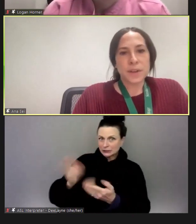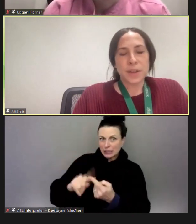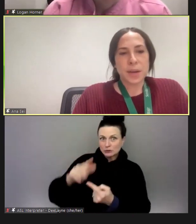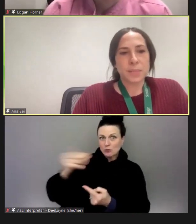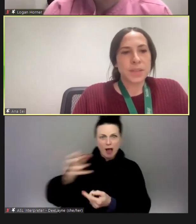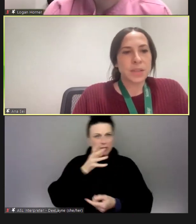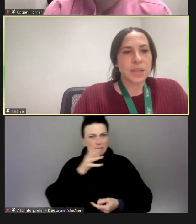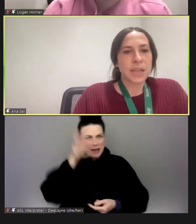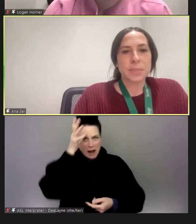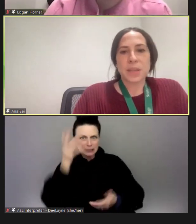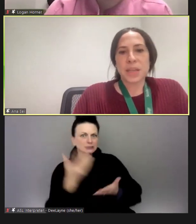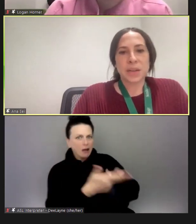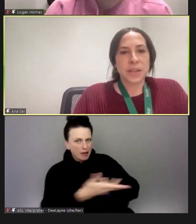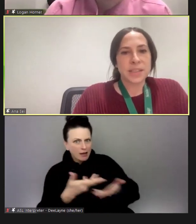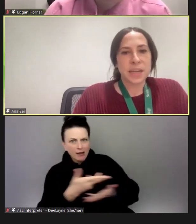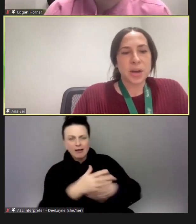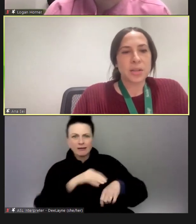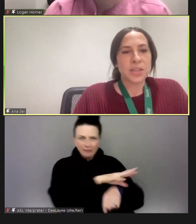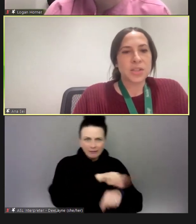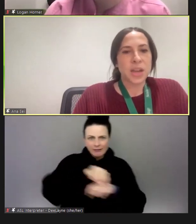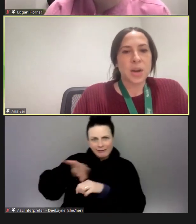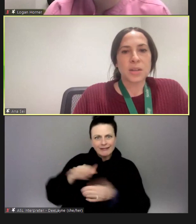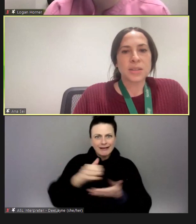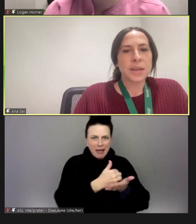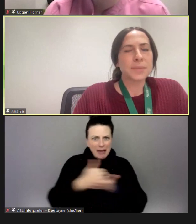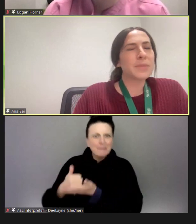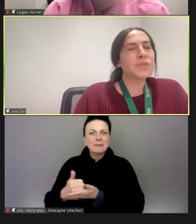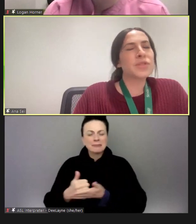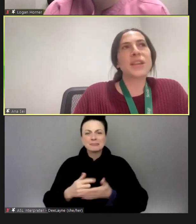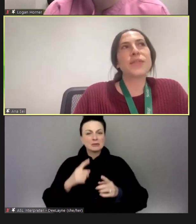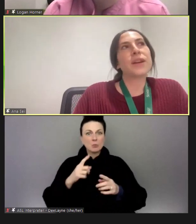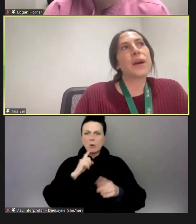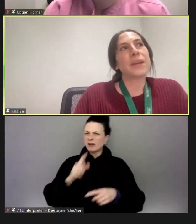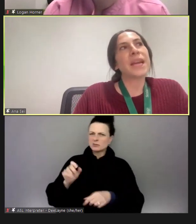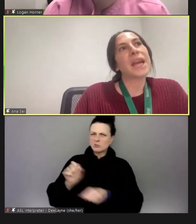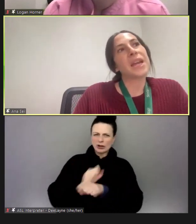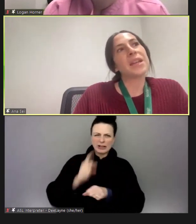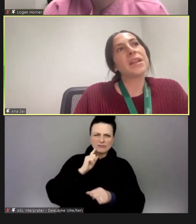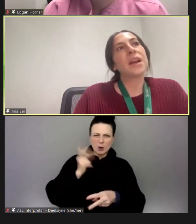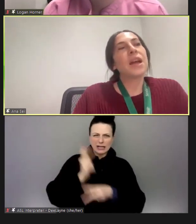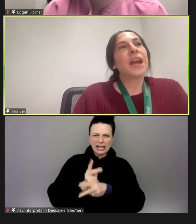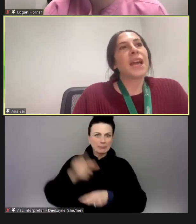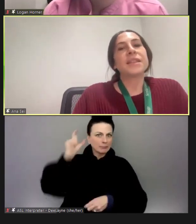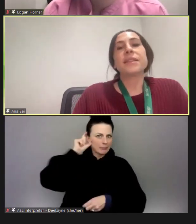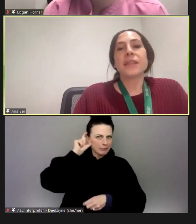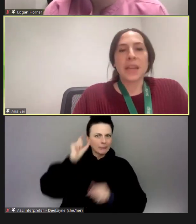them to keep the hearing technology on